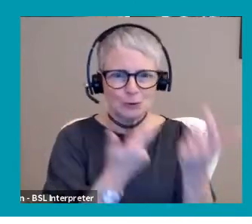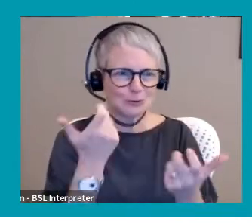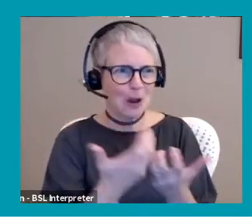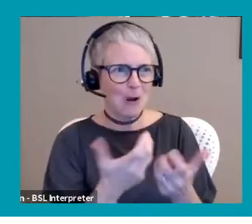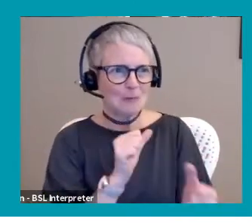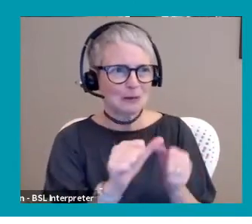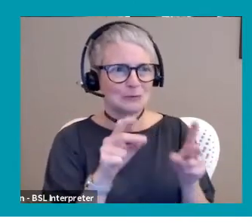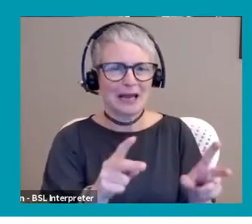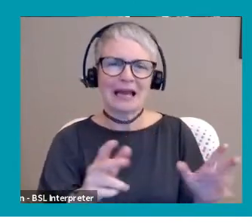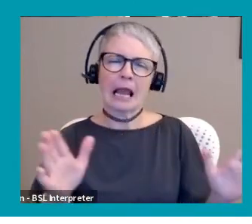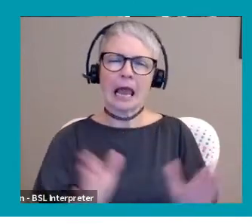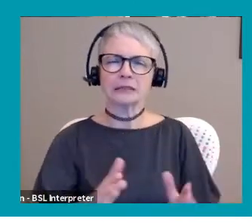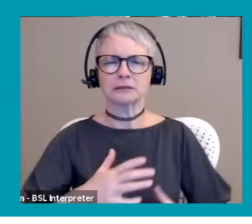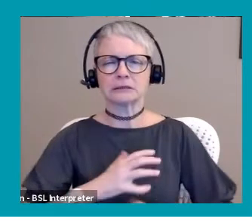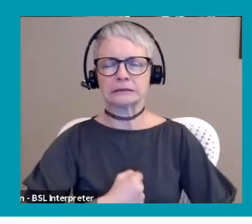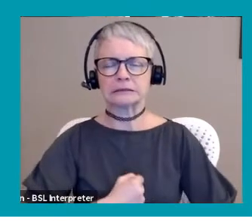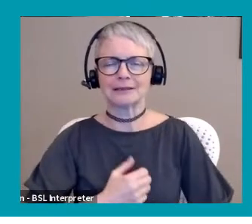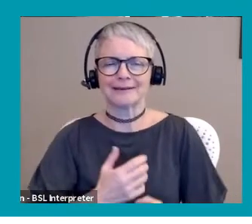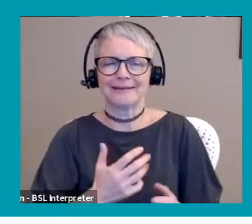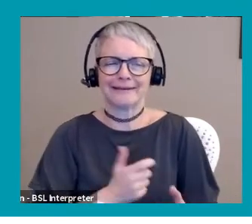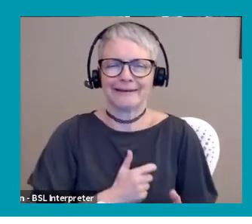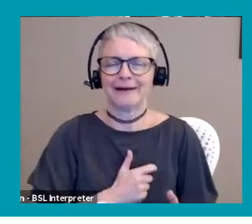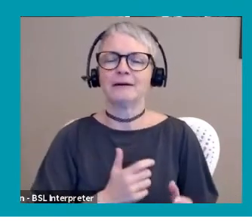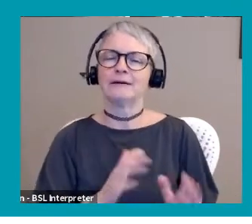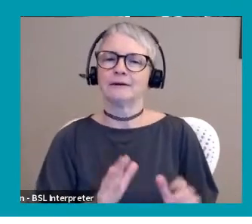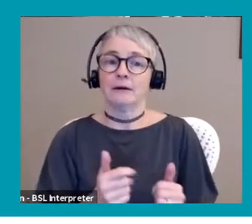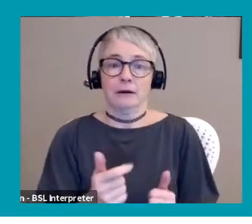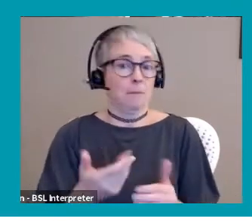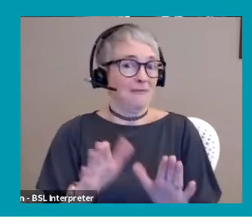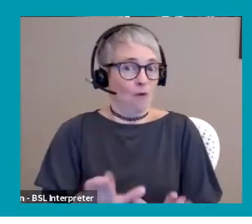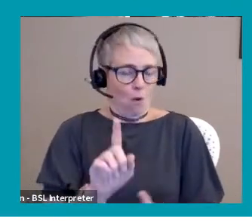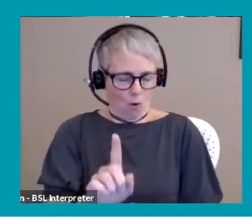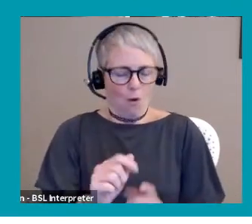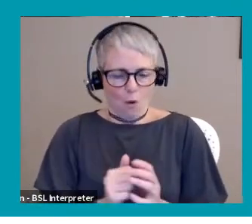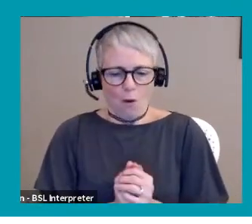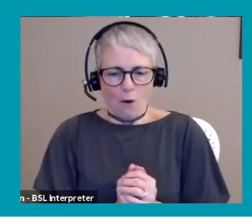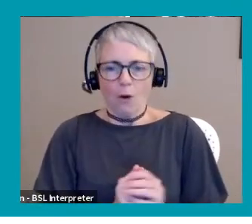Before we get stuck into the session I would like to come Judith and Karen